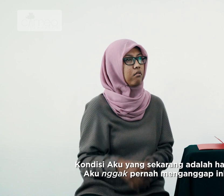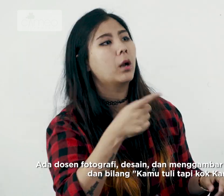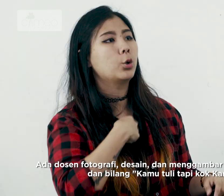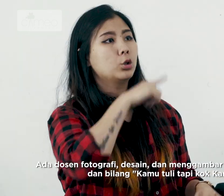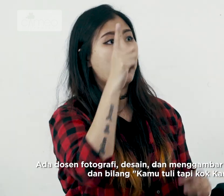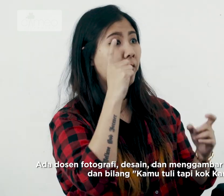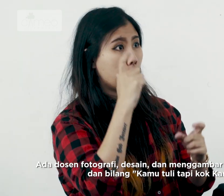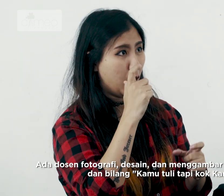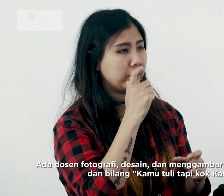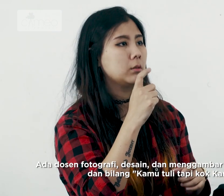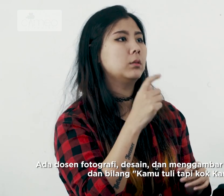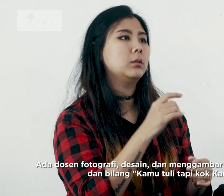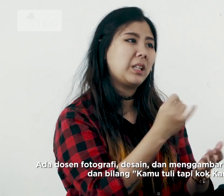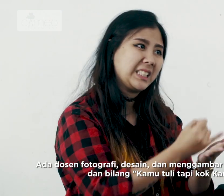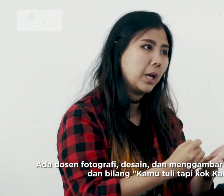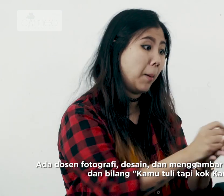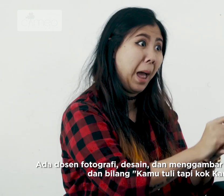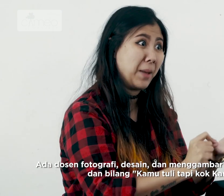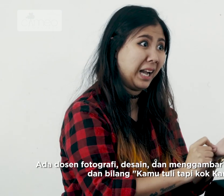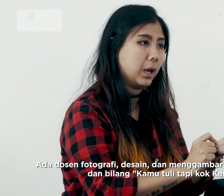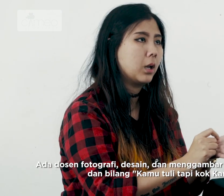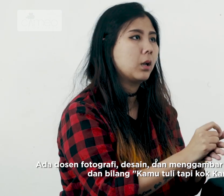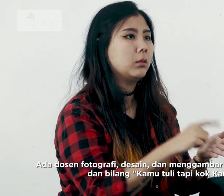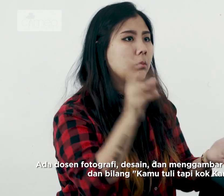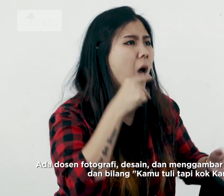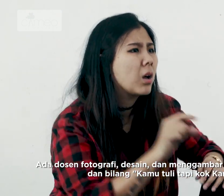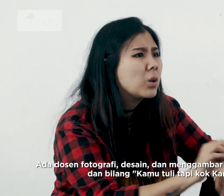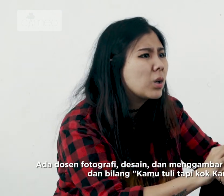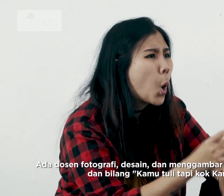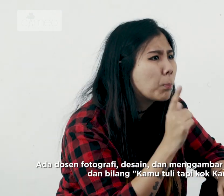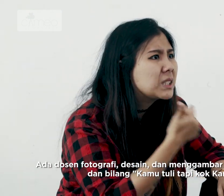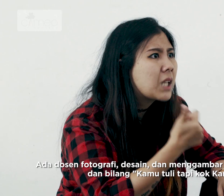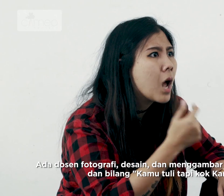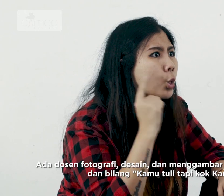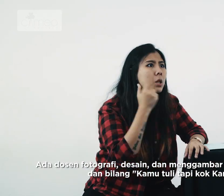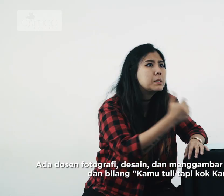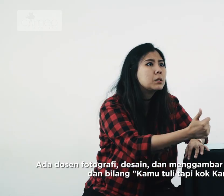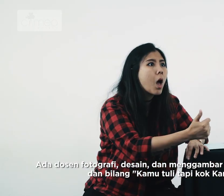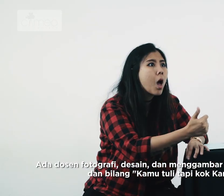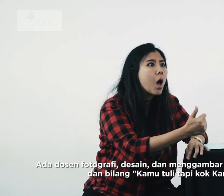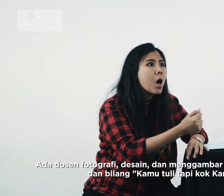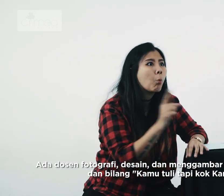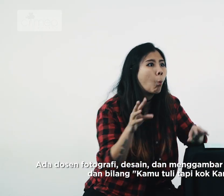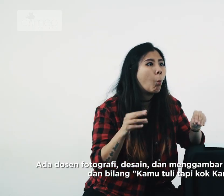There's a photography, design, and drawing lecturer who saw my creation and said, "You're deaf, but how can you do this?"